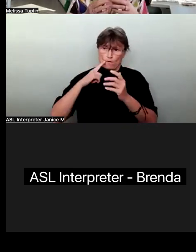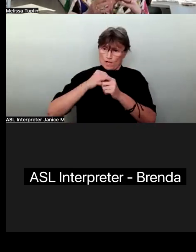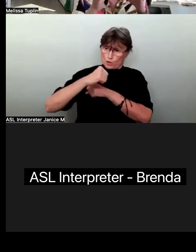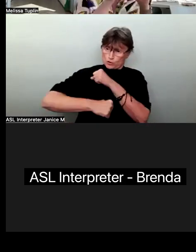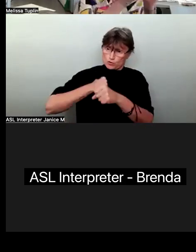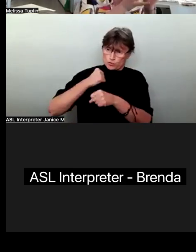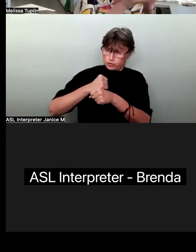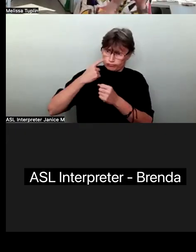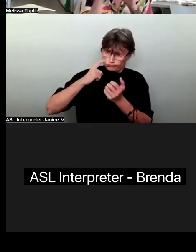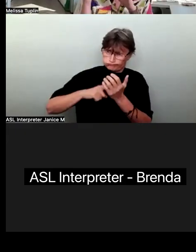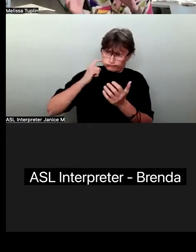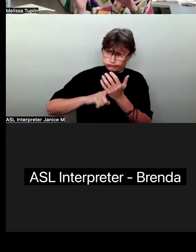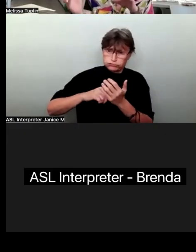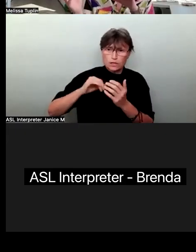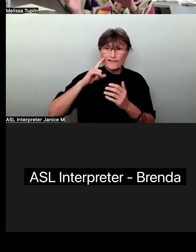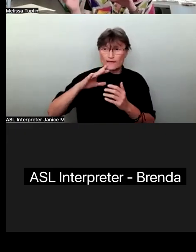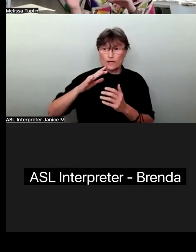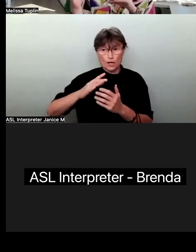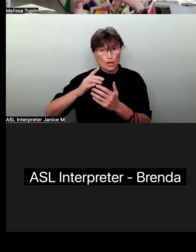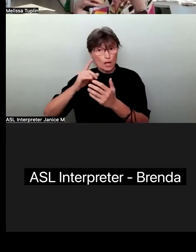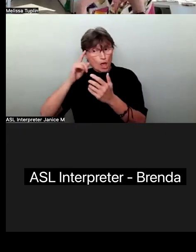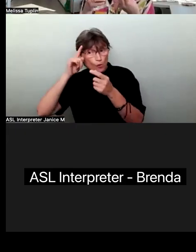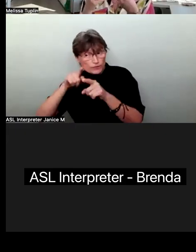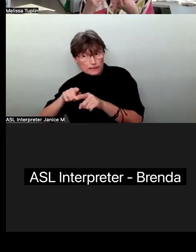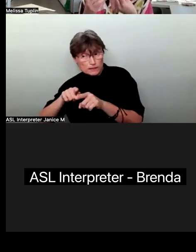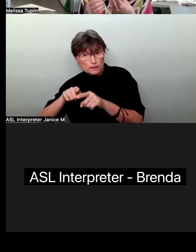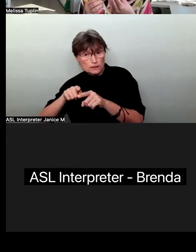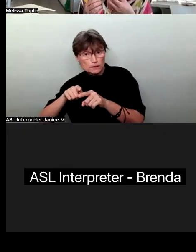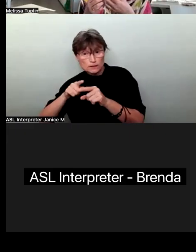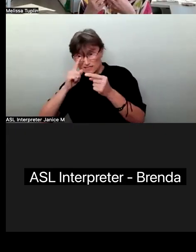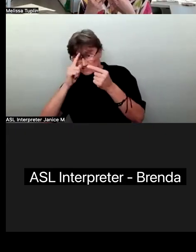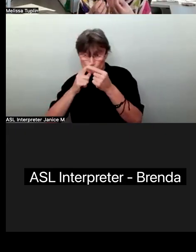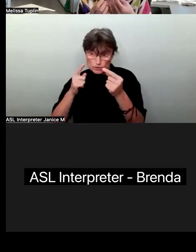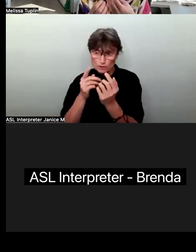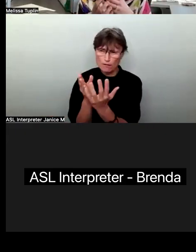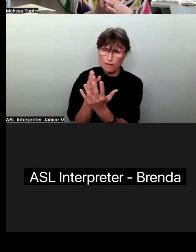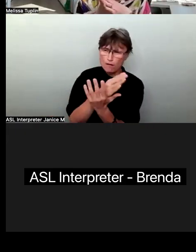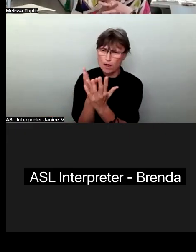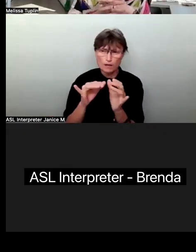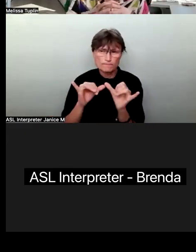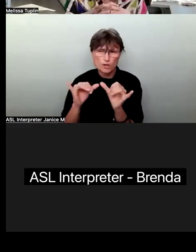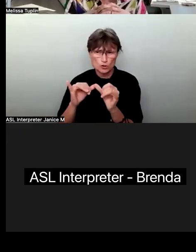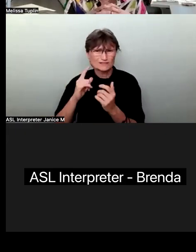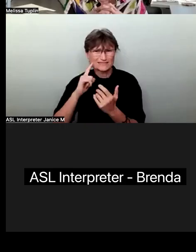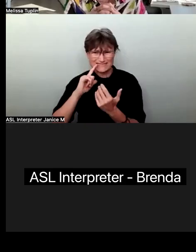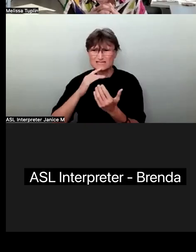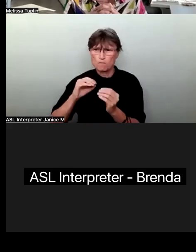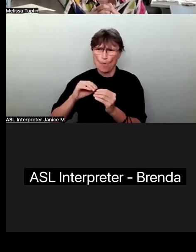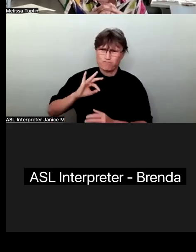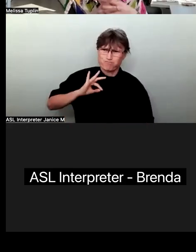the agree to disagree statements are much more effective and helpful for assessors to articulate